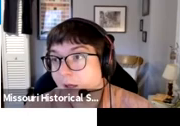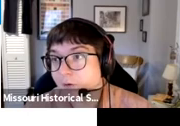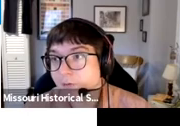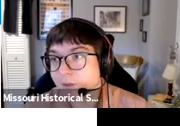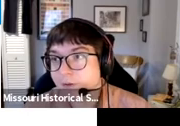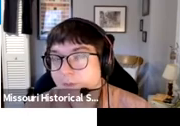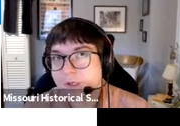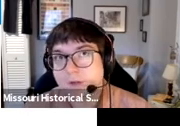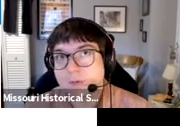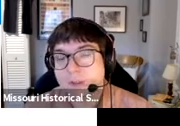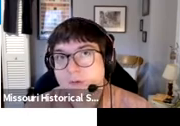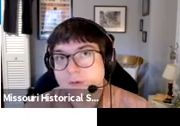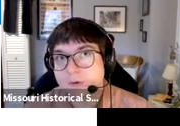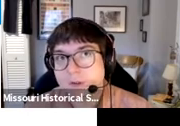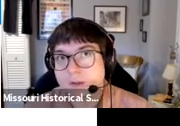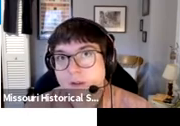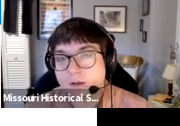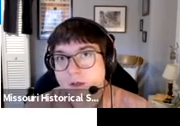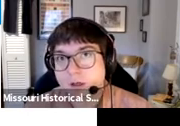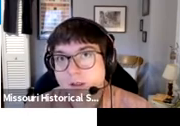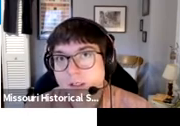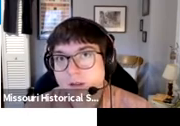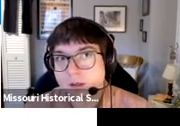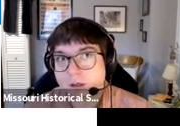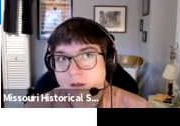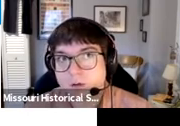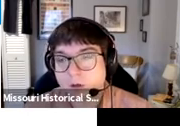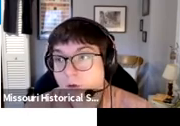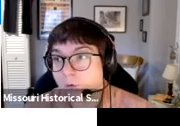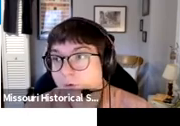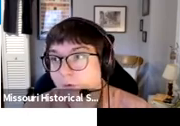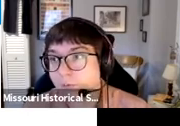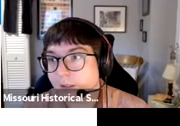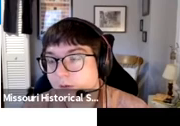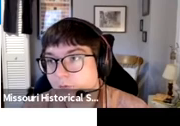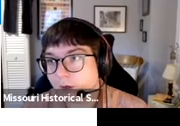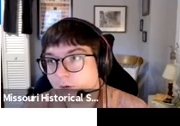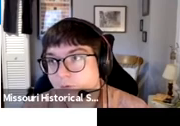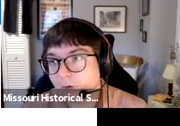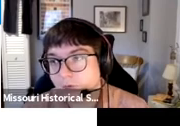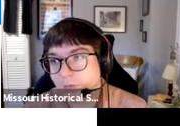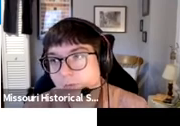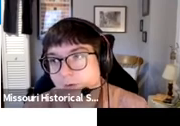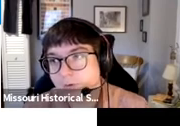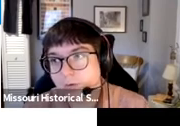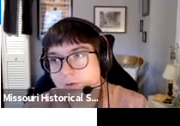a lot of racial issues. Particularly there's a lot of dialogue between black and white communities. There's this whole